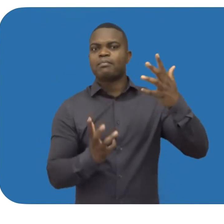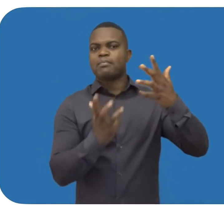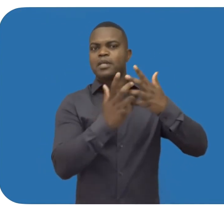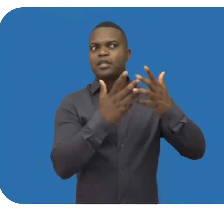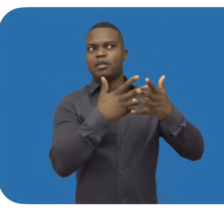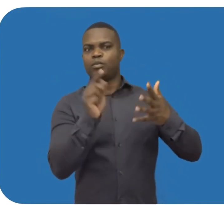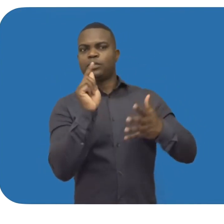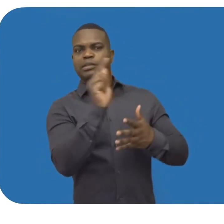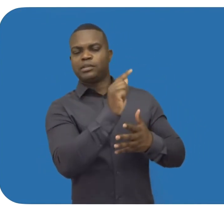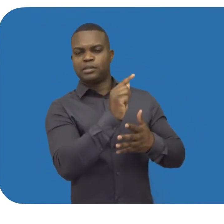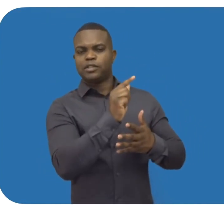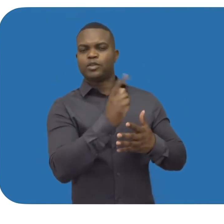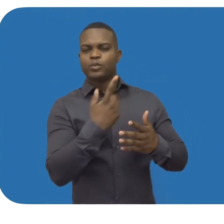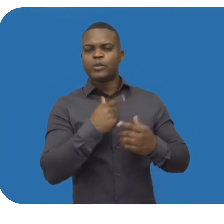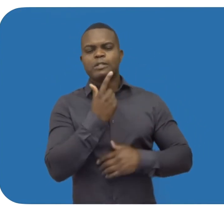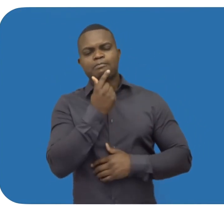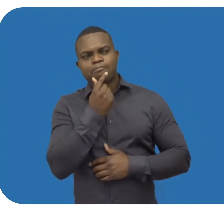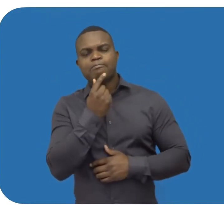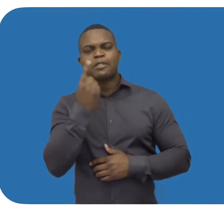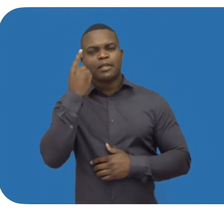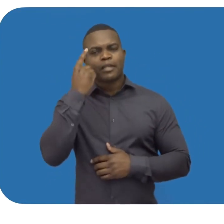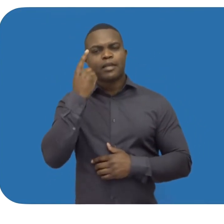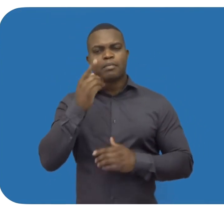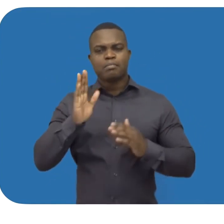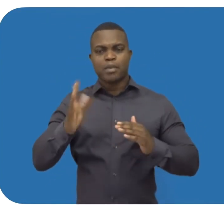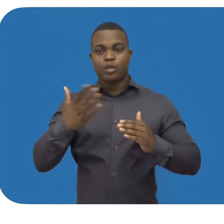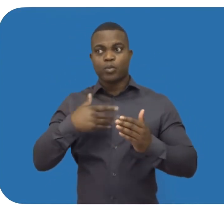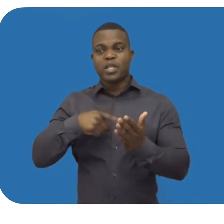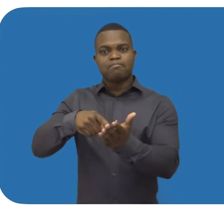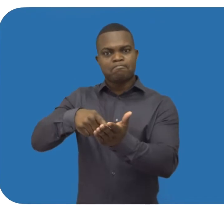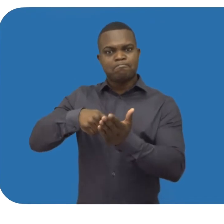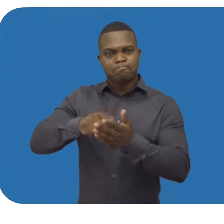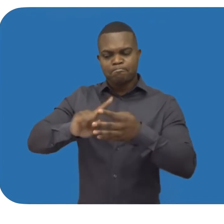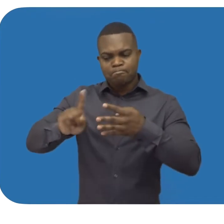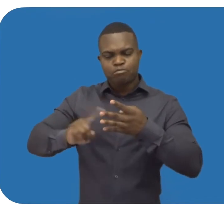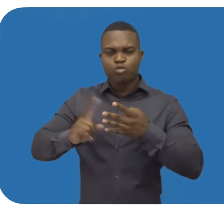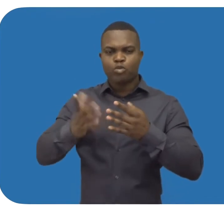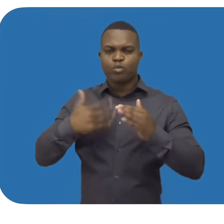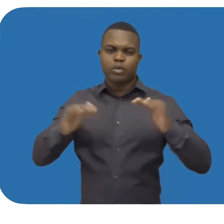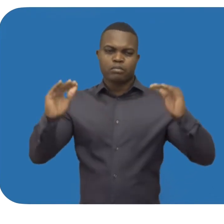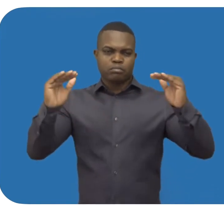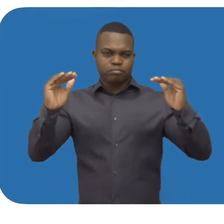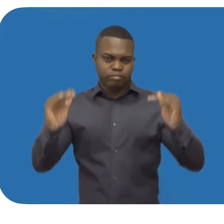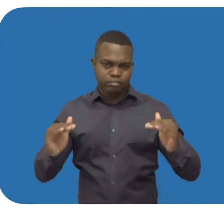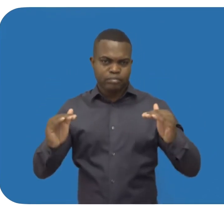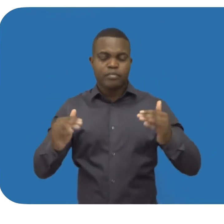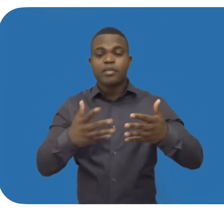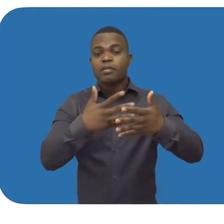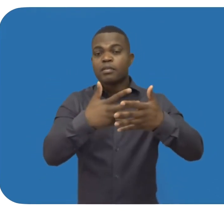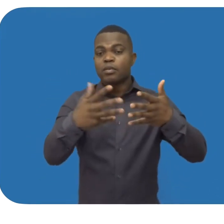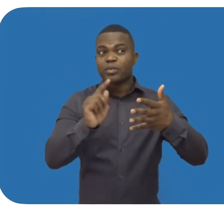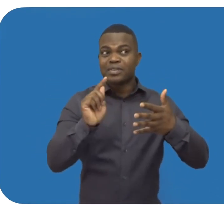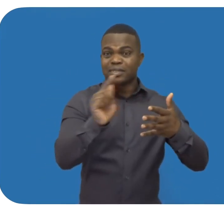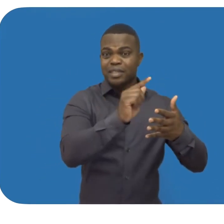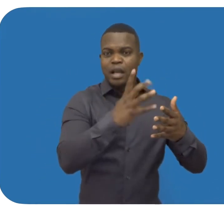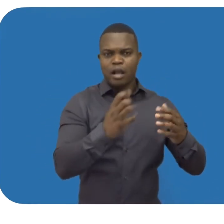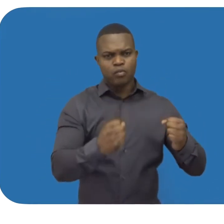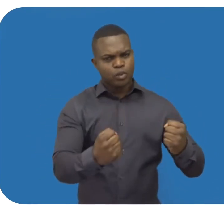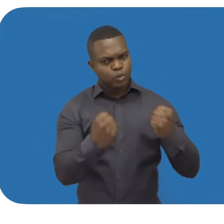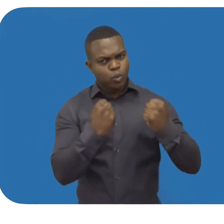At the same time, simply lowering our requirements would mean that those languages with comparatively strong support and funding structures